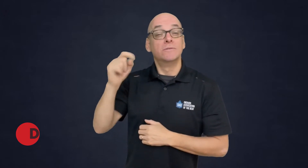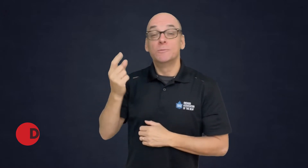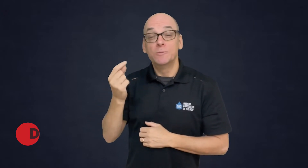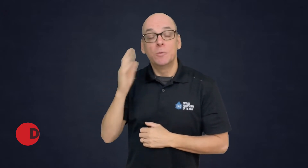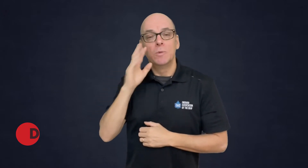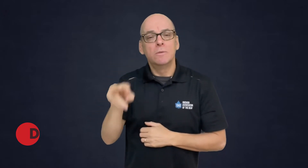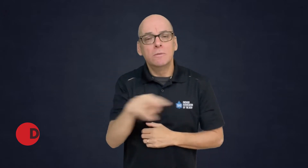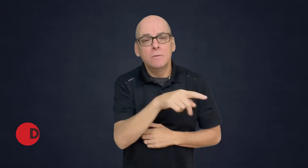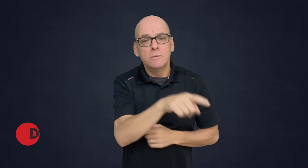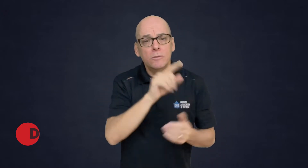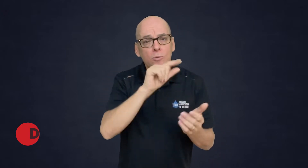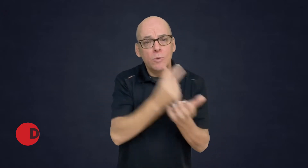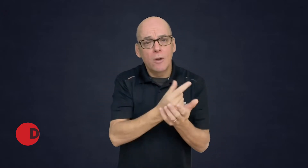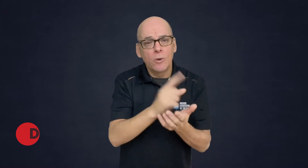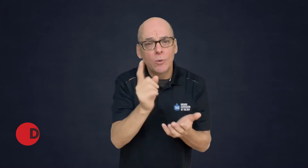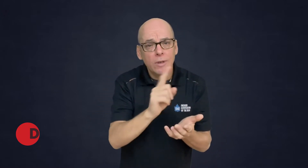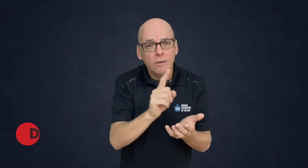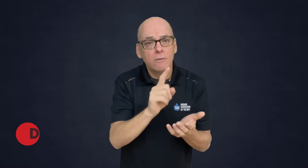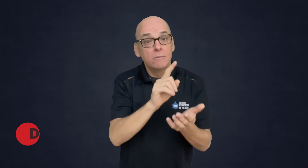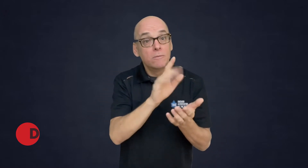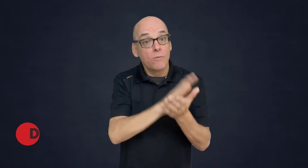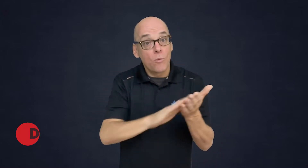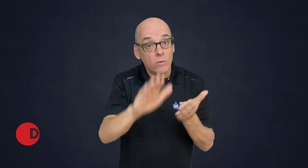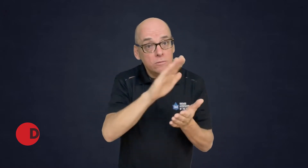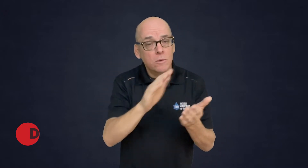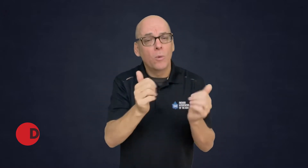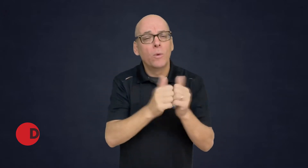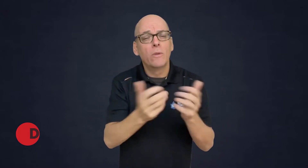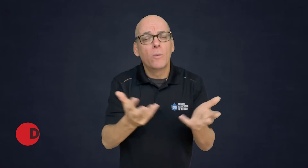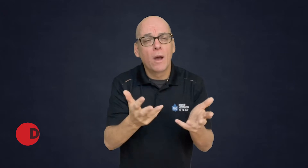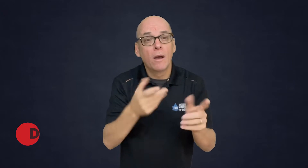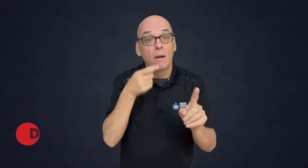OCT checks if you meet educational requirements i.e.